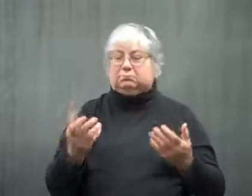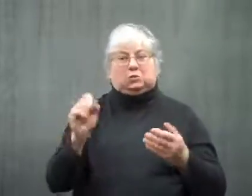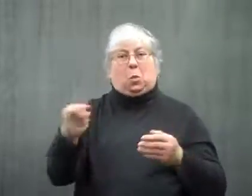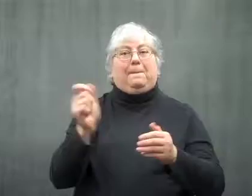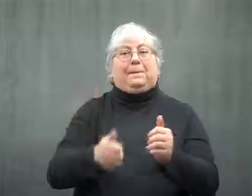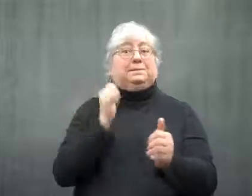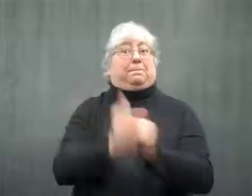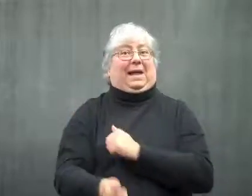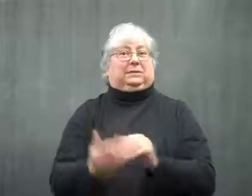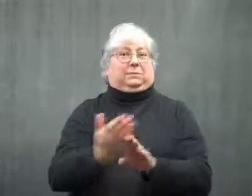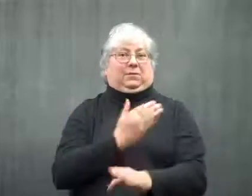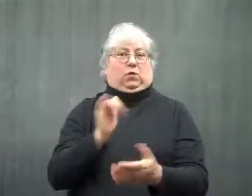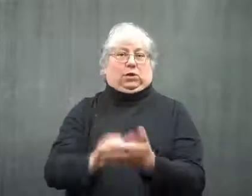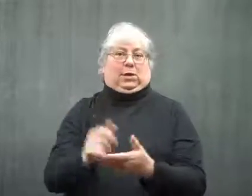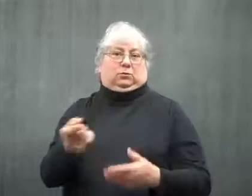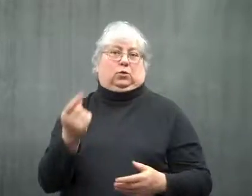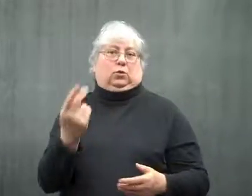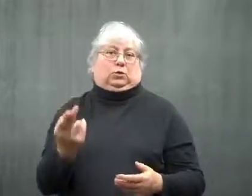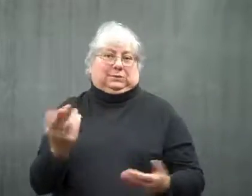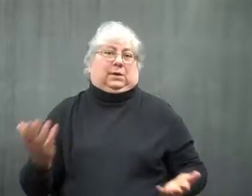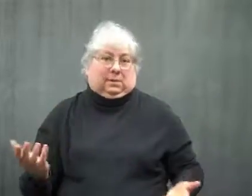So it has to pass before that time on Thursday.